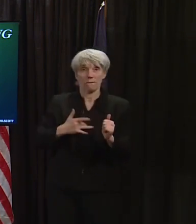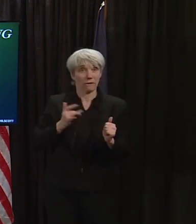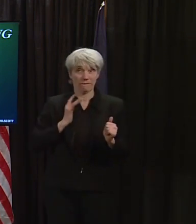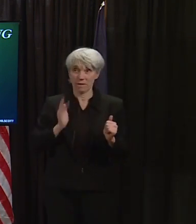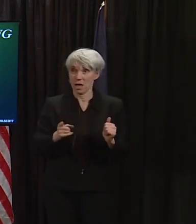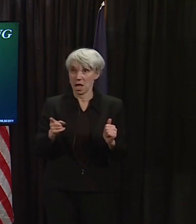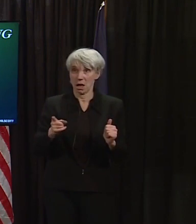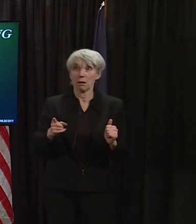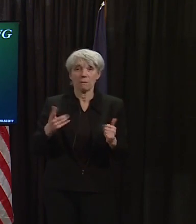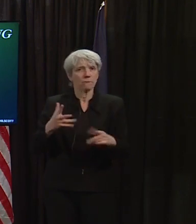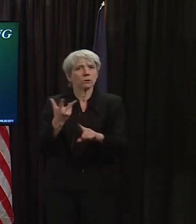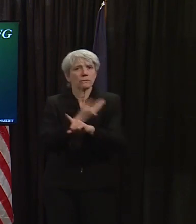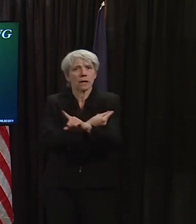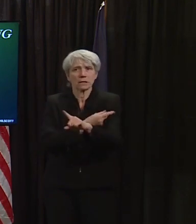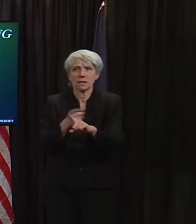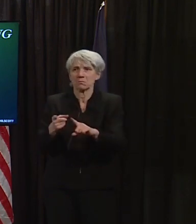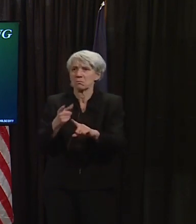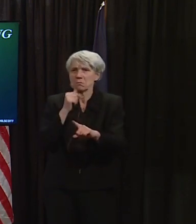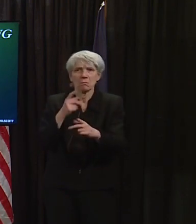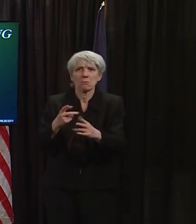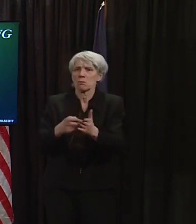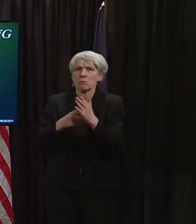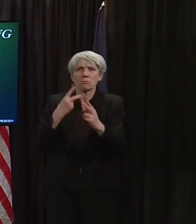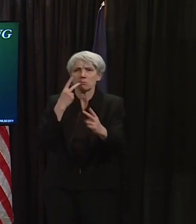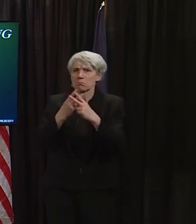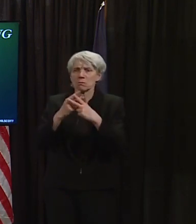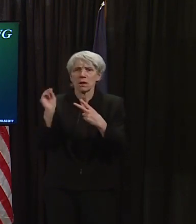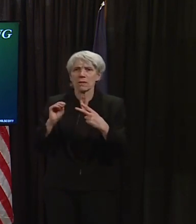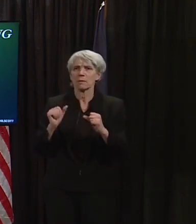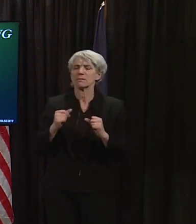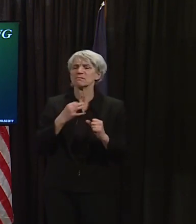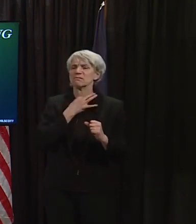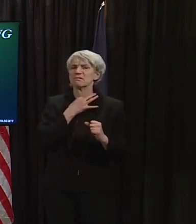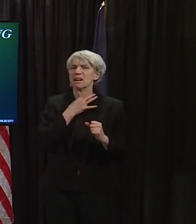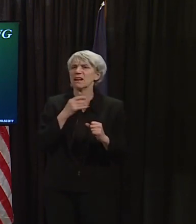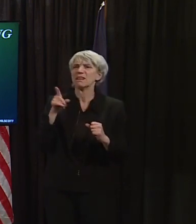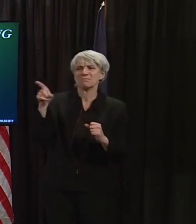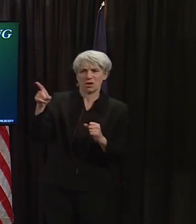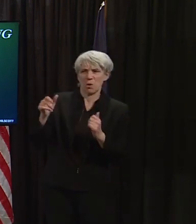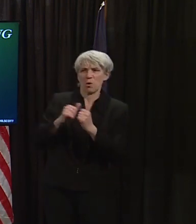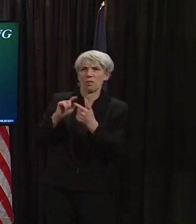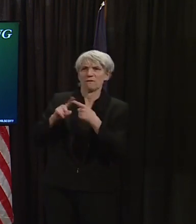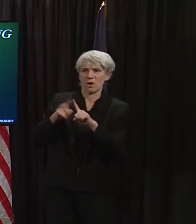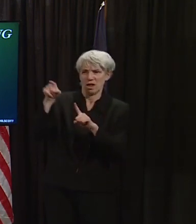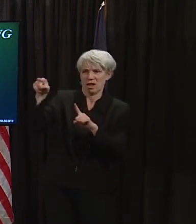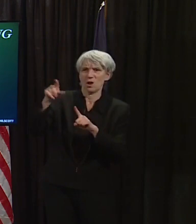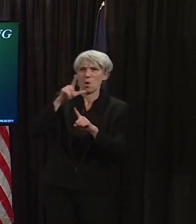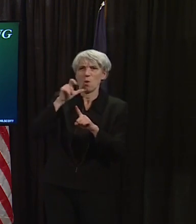not need to quarantine but may want to test the day 34 or five test kits can